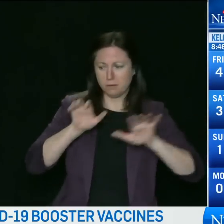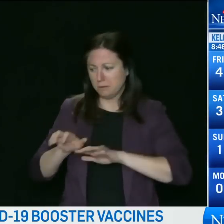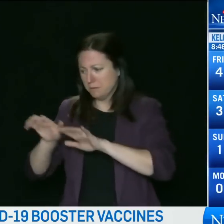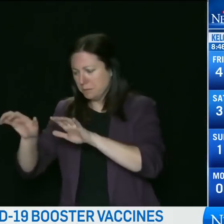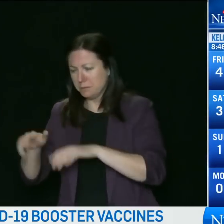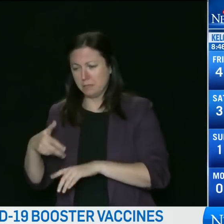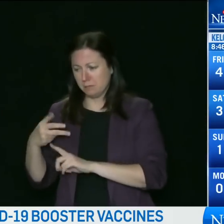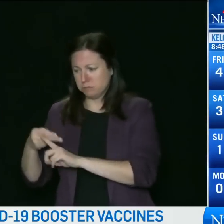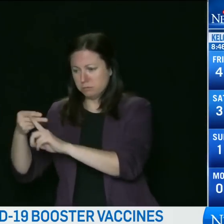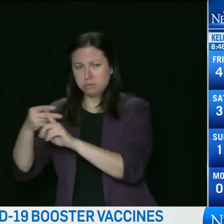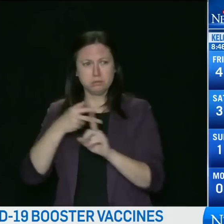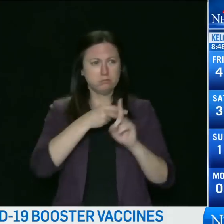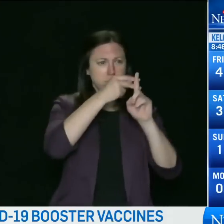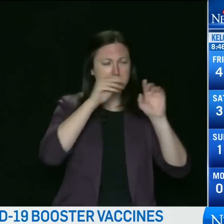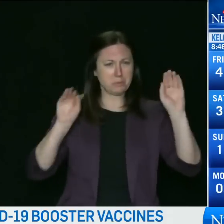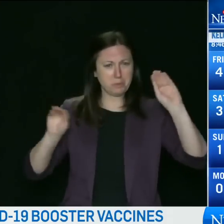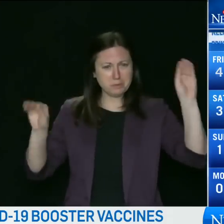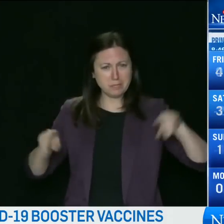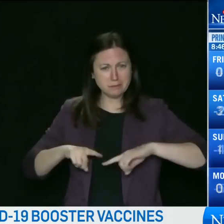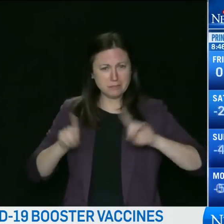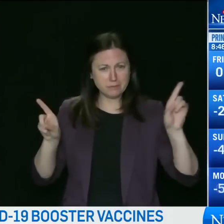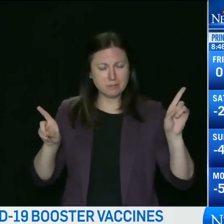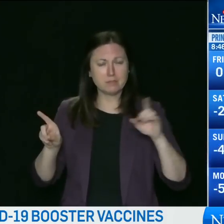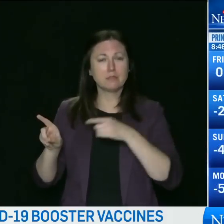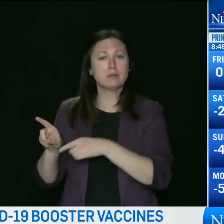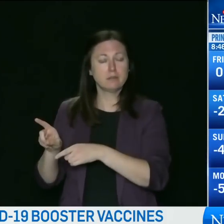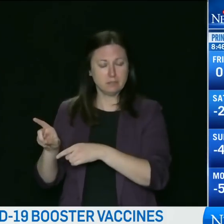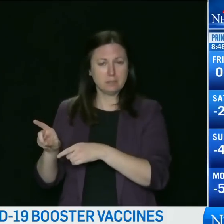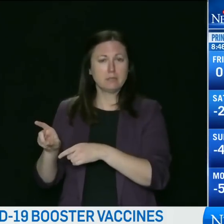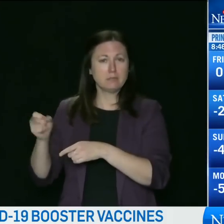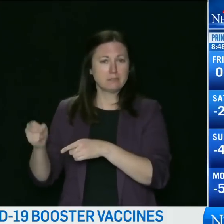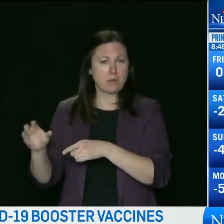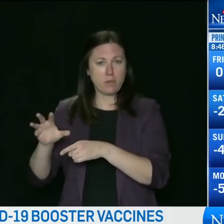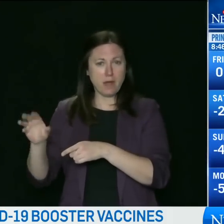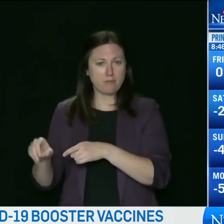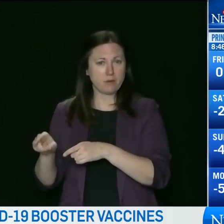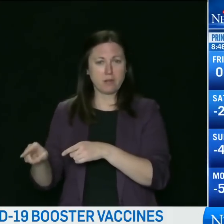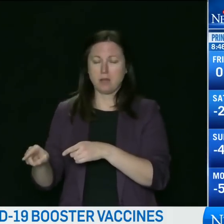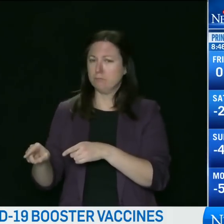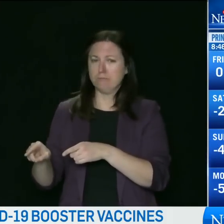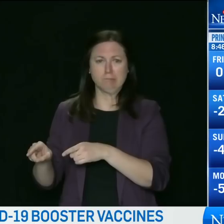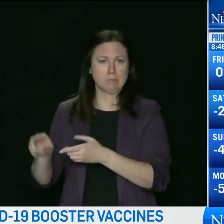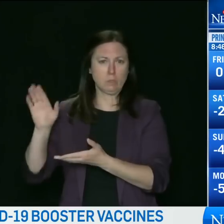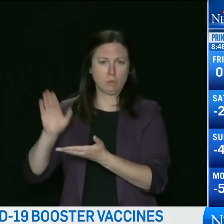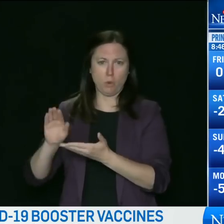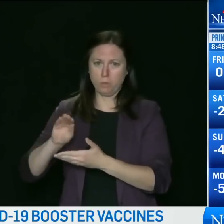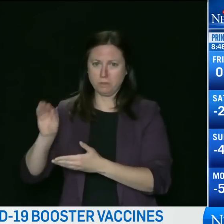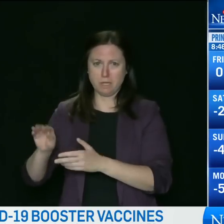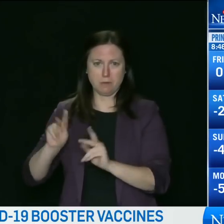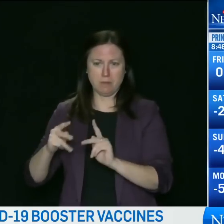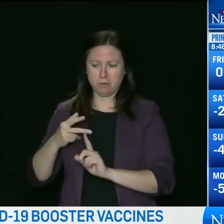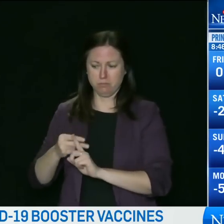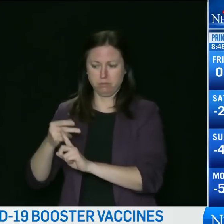THE STRUCTURE, OUR DEMOGRAPHICS, VACCINE COVERAGE.